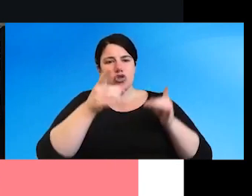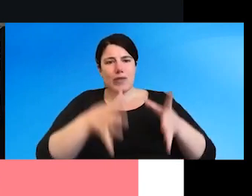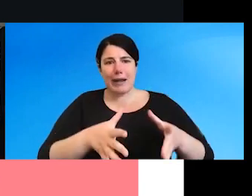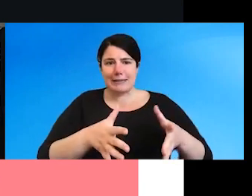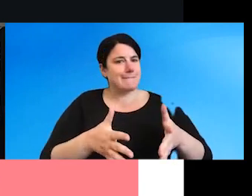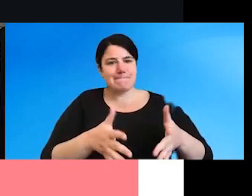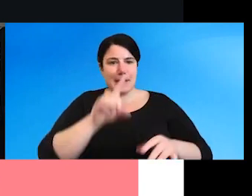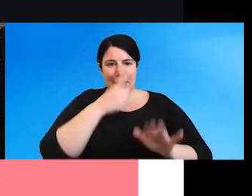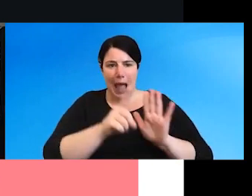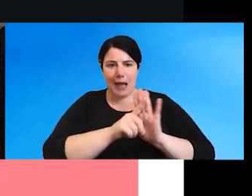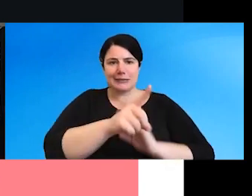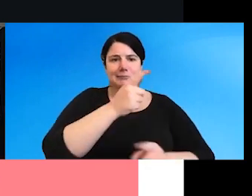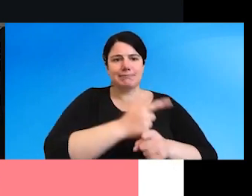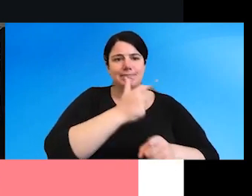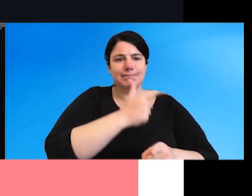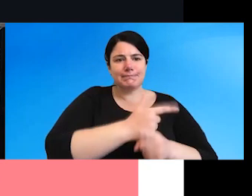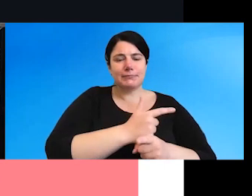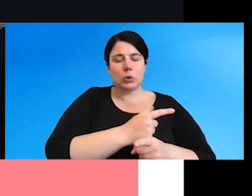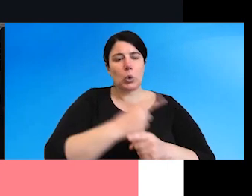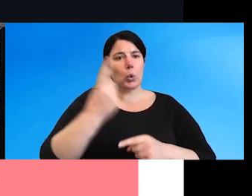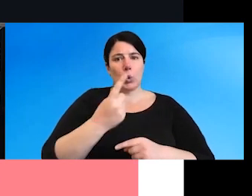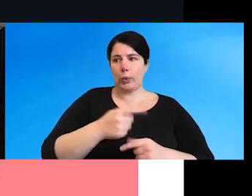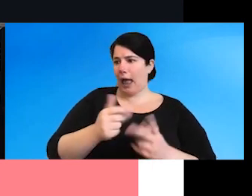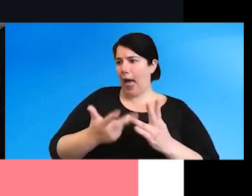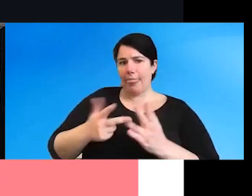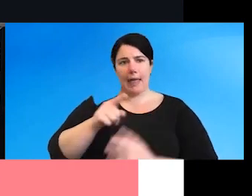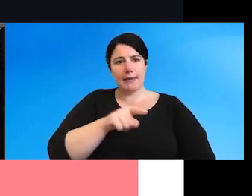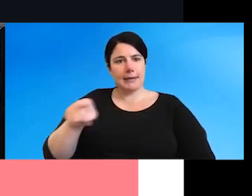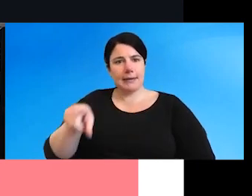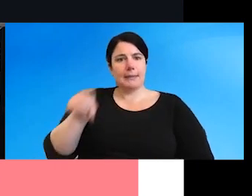to be the spokesperson, who would be the next person in line, and how